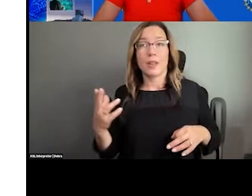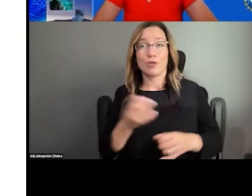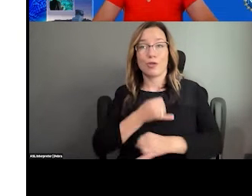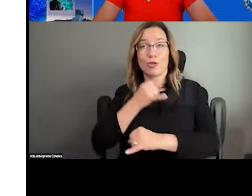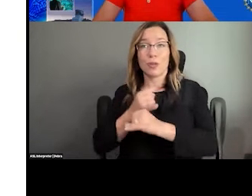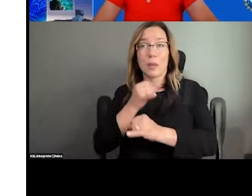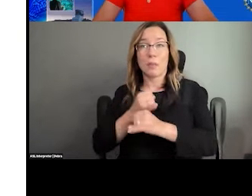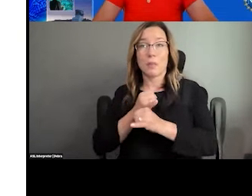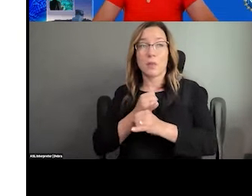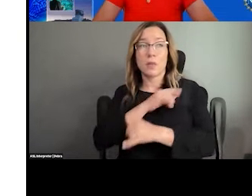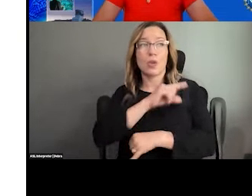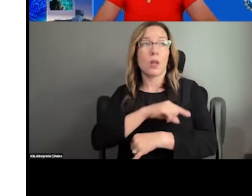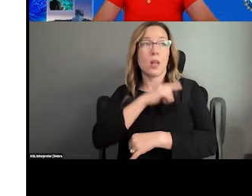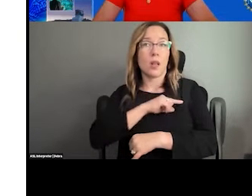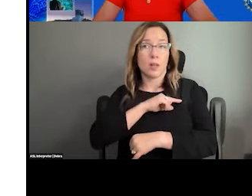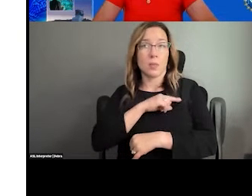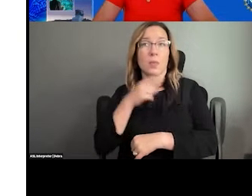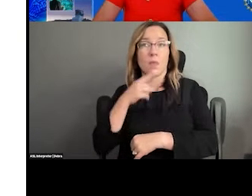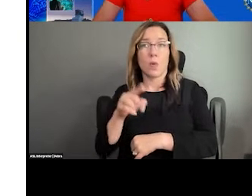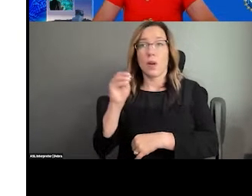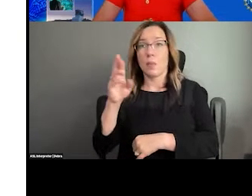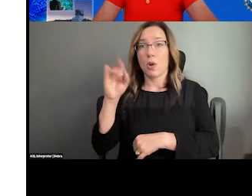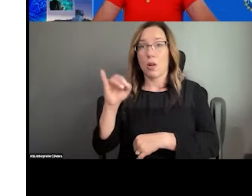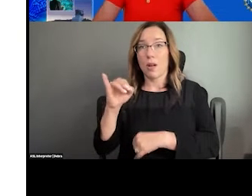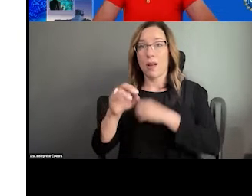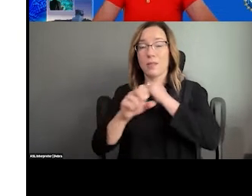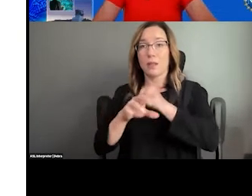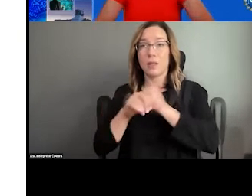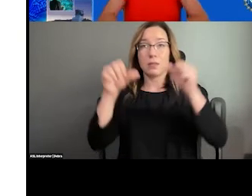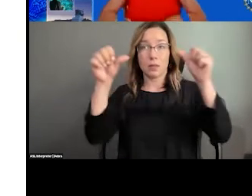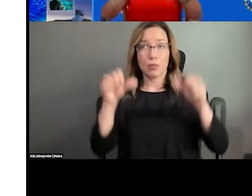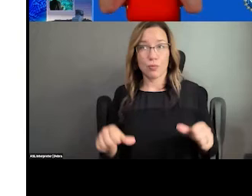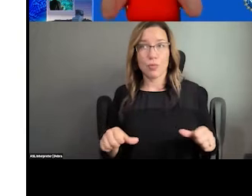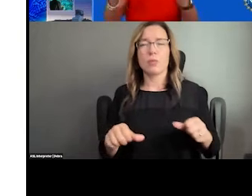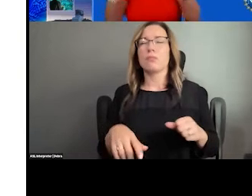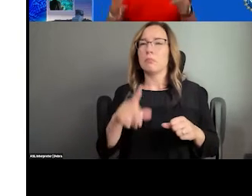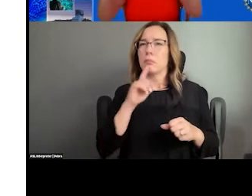eligible in the MRI solicitation. Please take a look at that because that